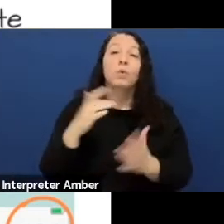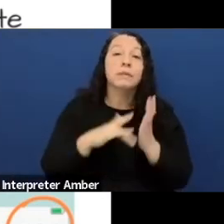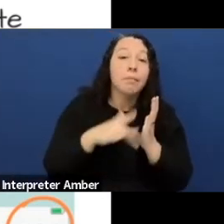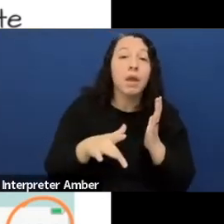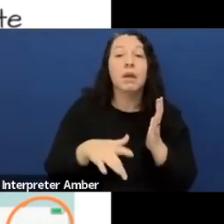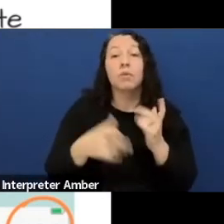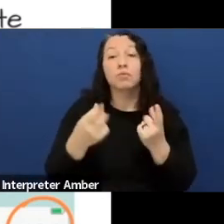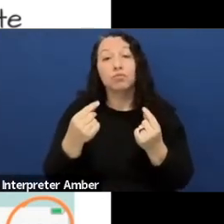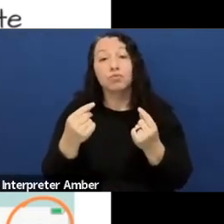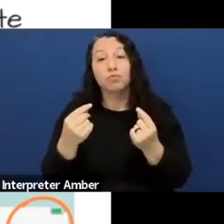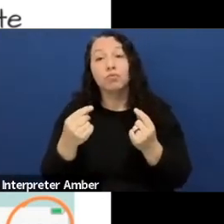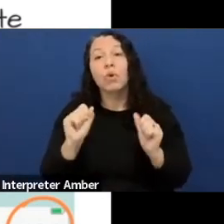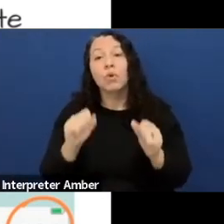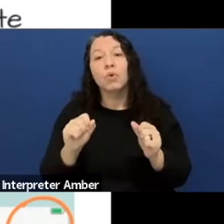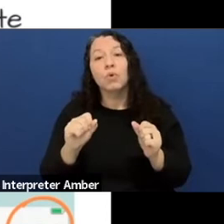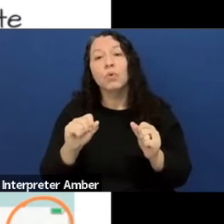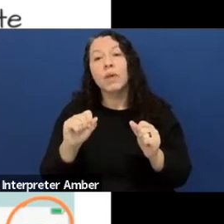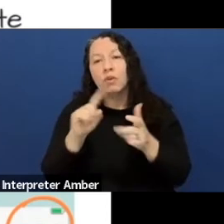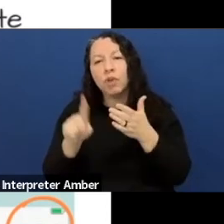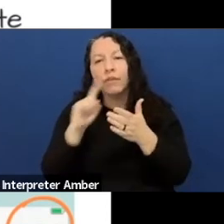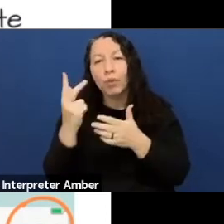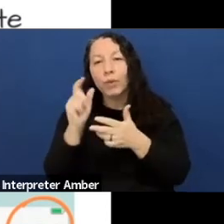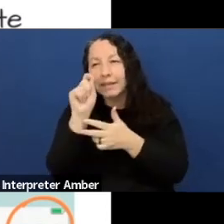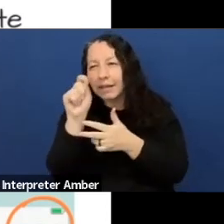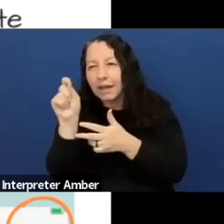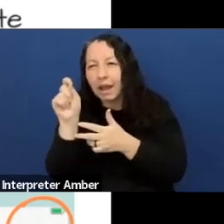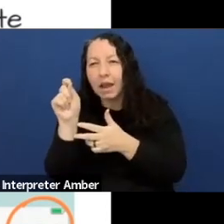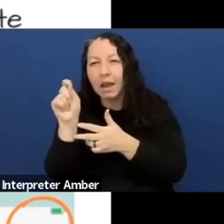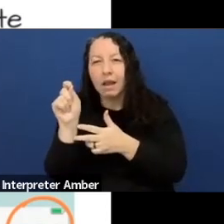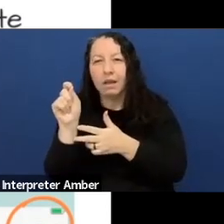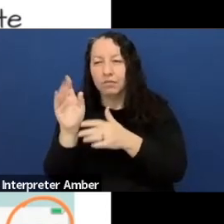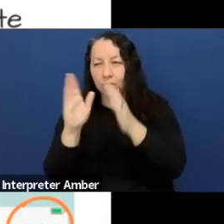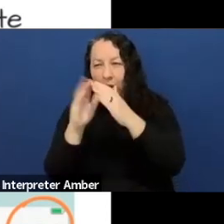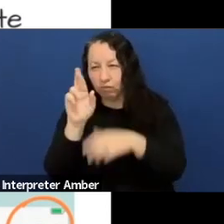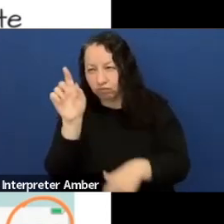If you're joining from a smartphone or a tablet, what you can do is look for three little dots